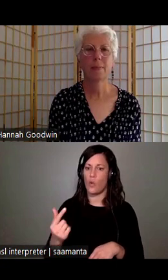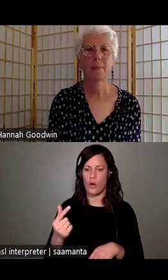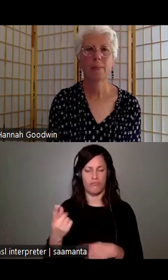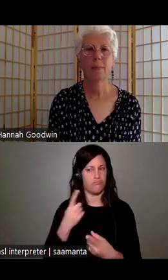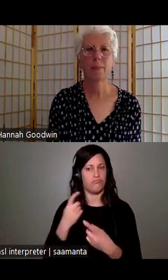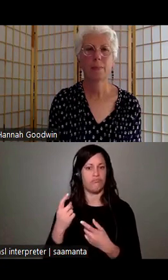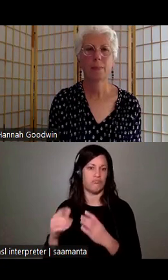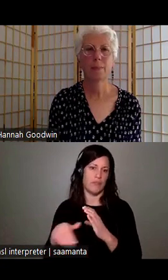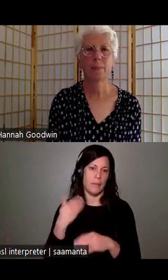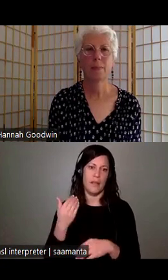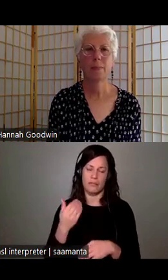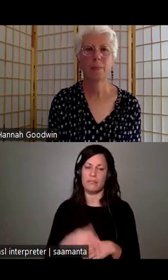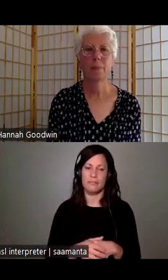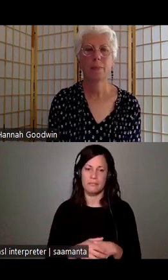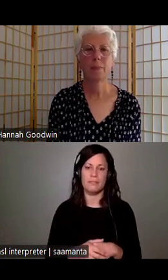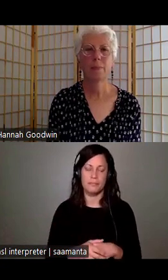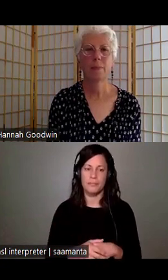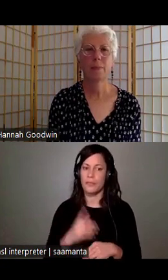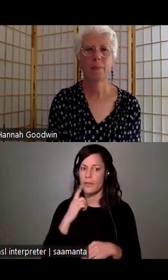and I'll make sure to put that in the chat.